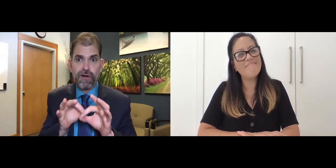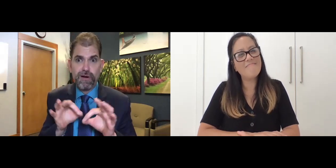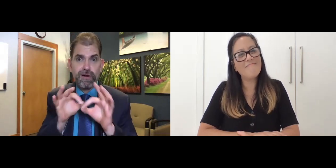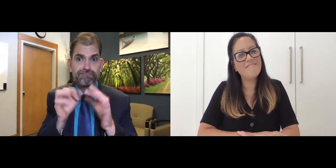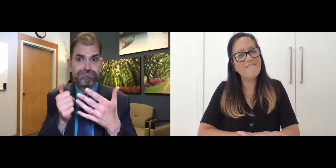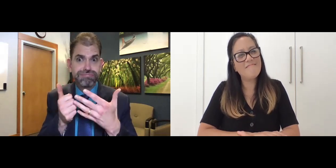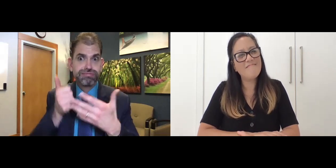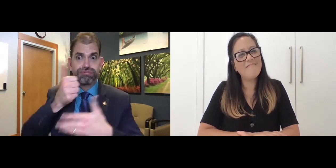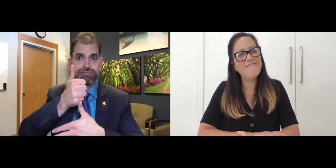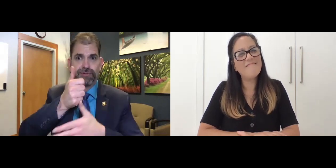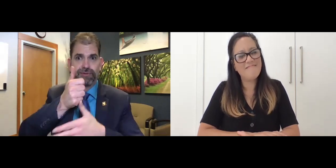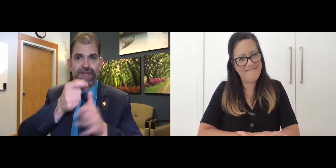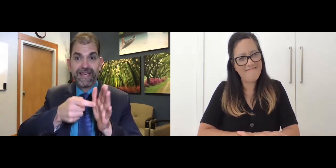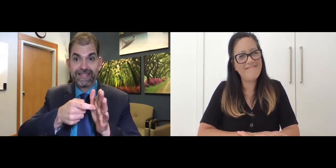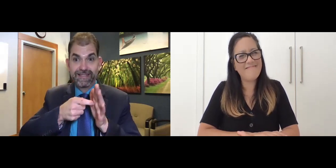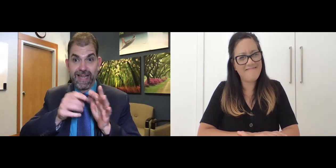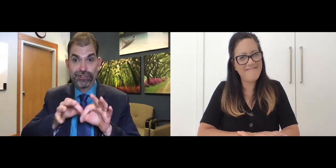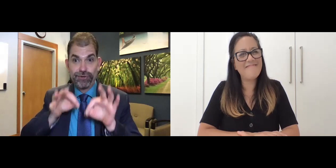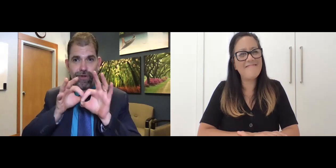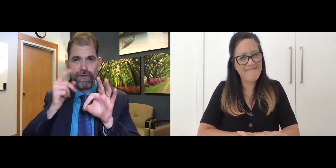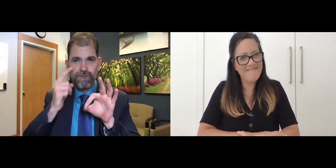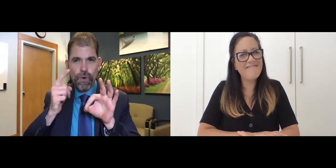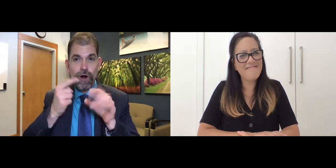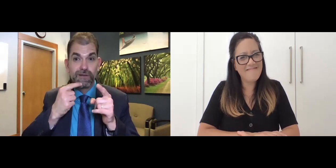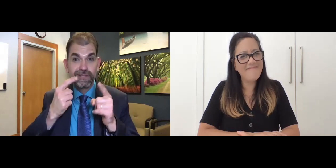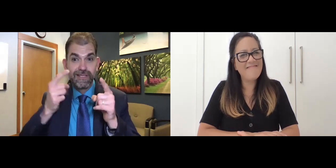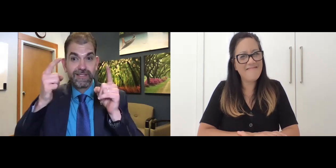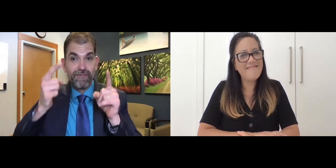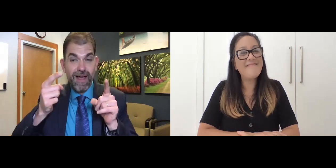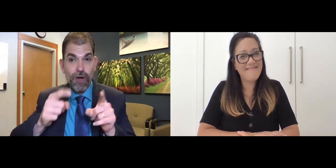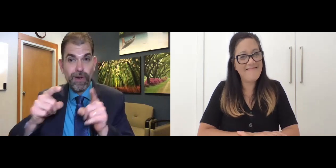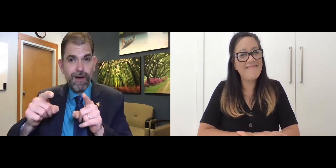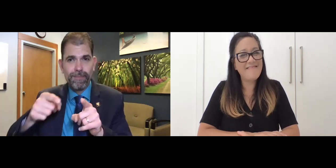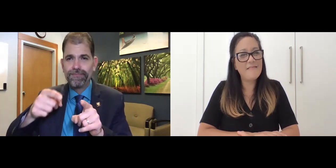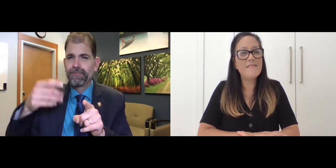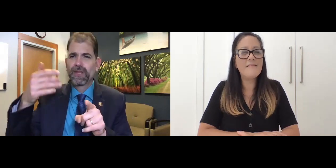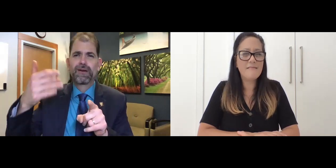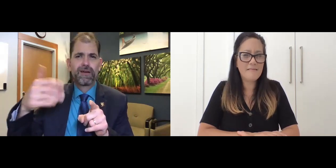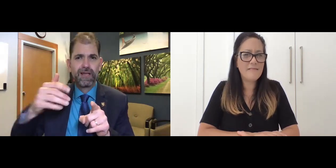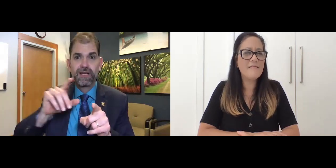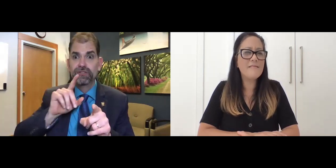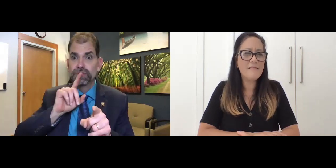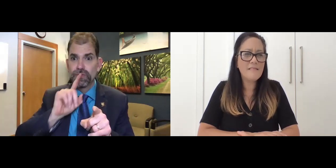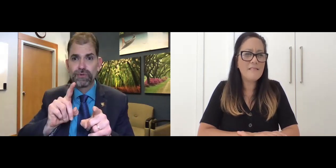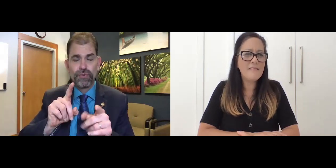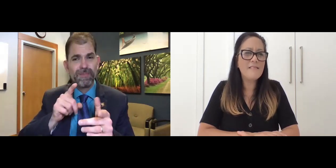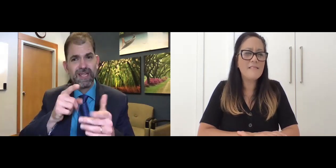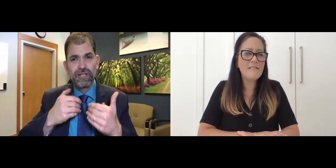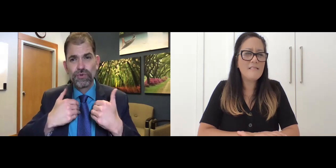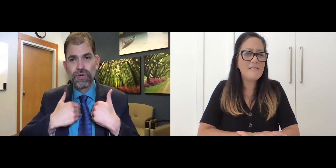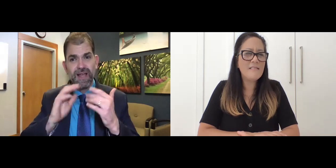and how these are really important to be successful.